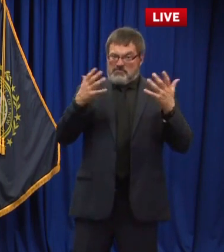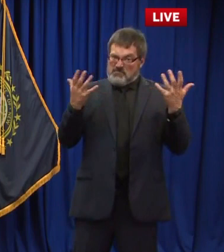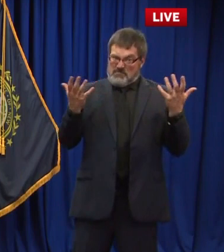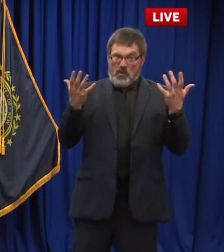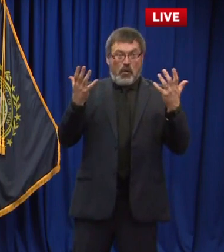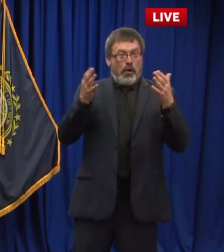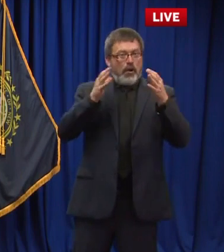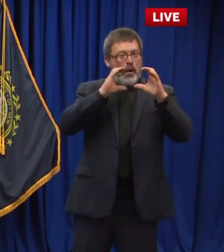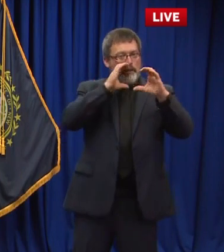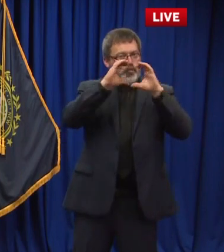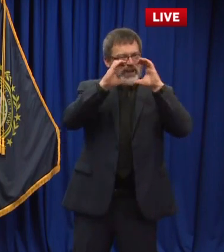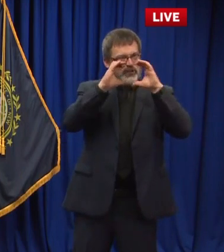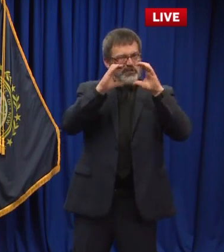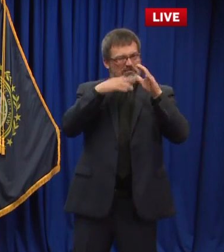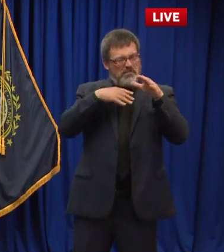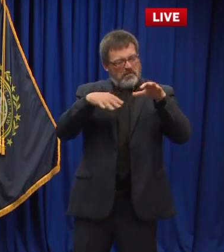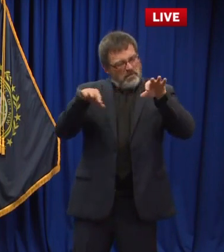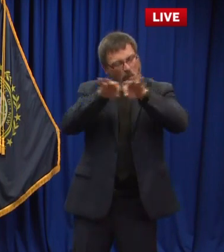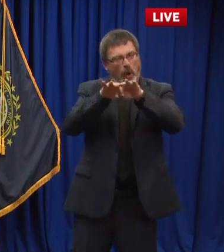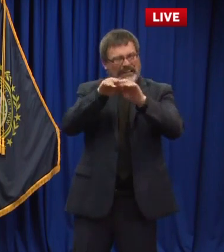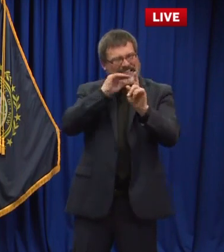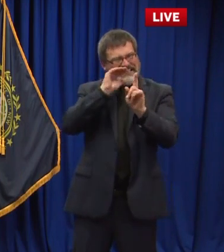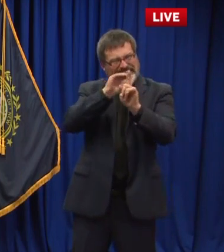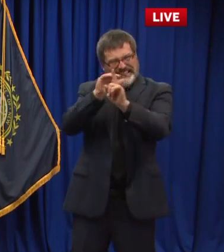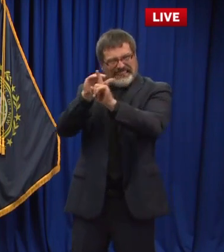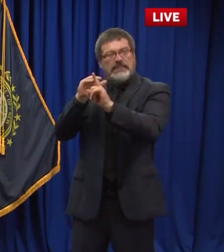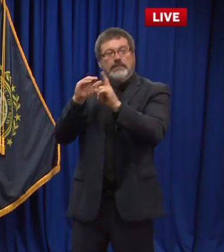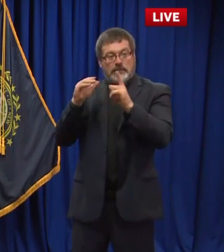A BIG PIECE OF THIS IS CAN INDICATE SHOULD.